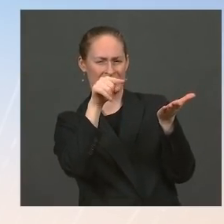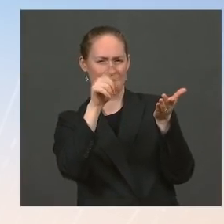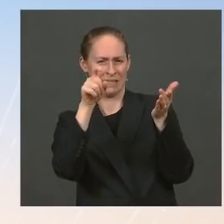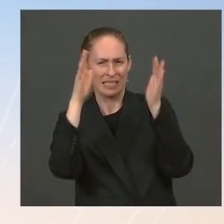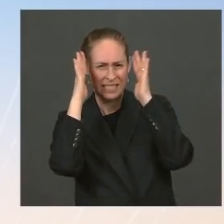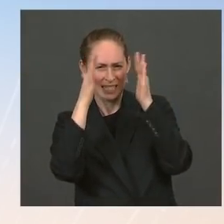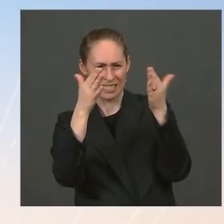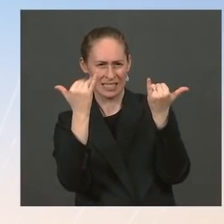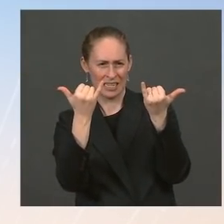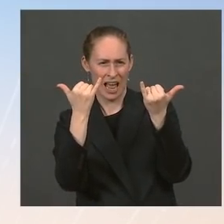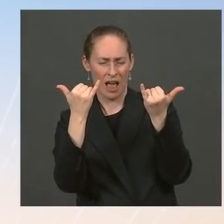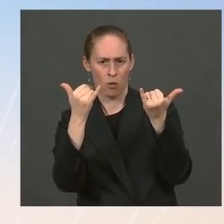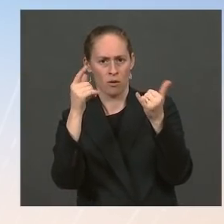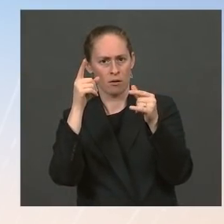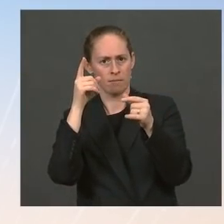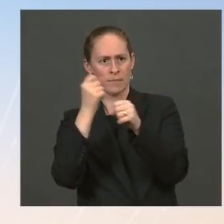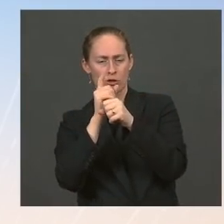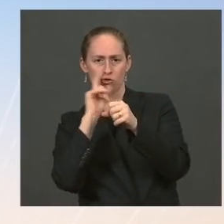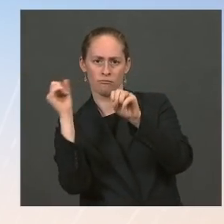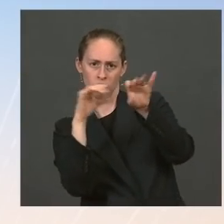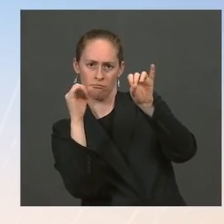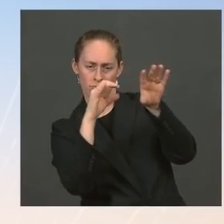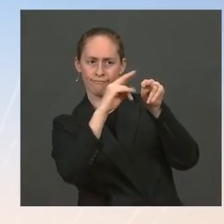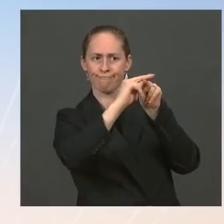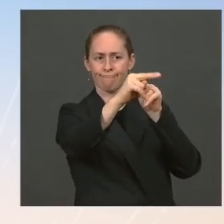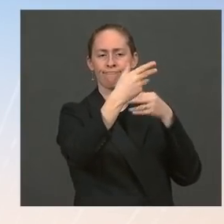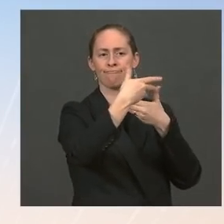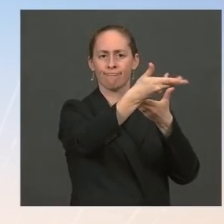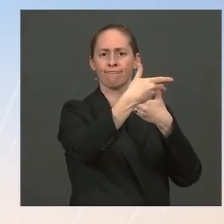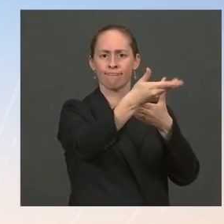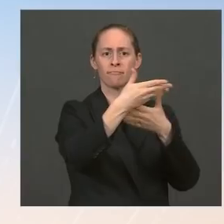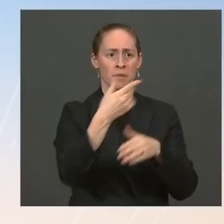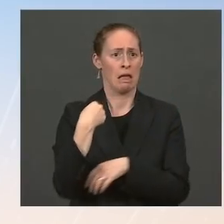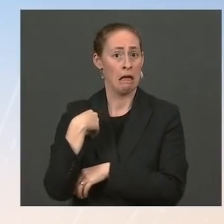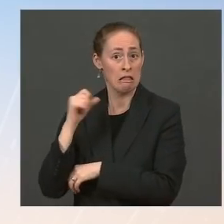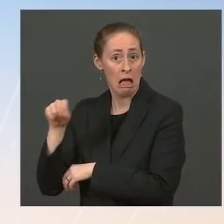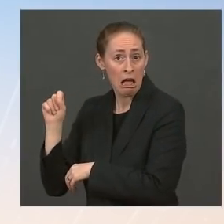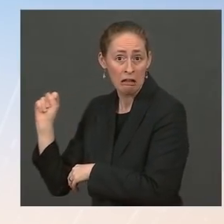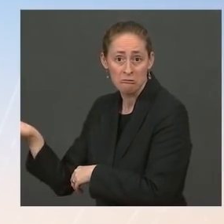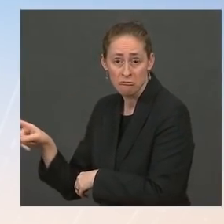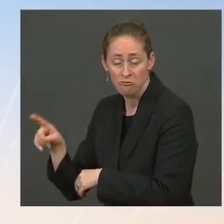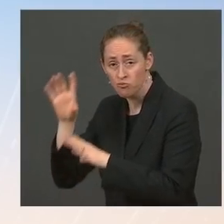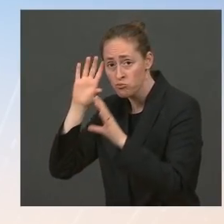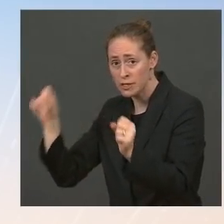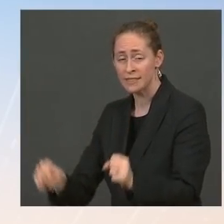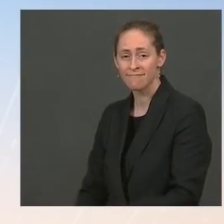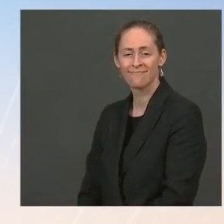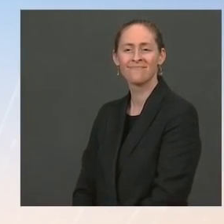But I will ask them if that's something that is under consideration. The Press: On another -- could you respond to Senator Rubio's decision